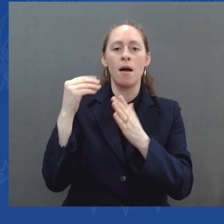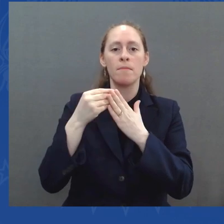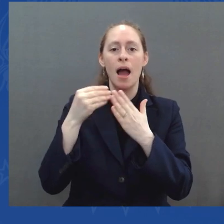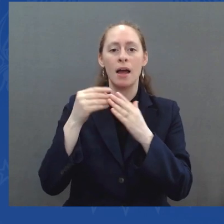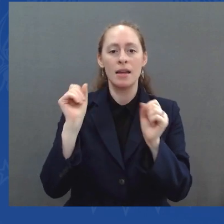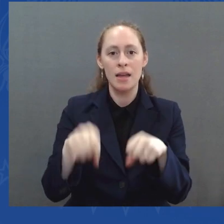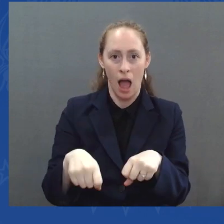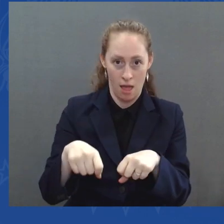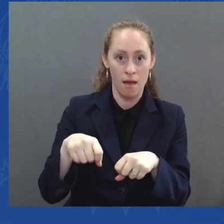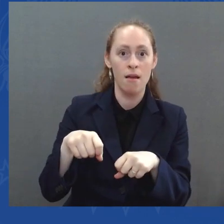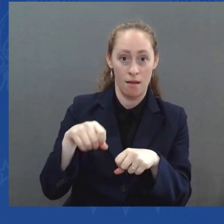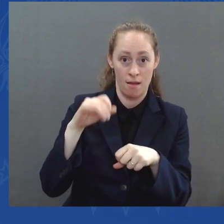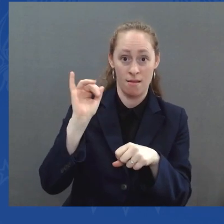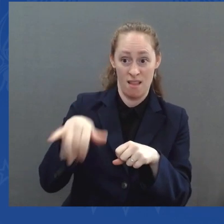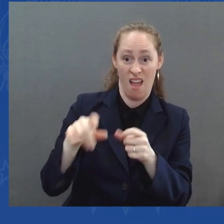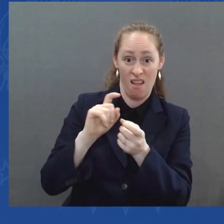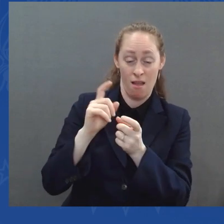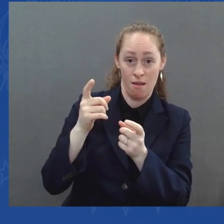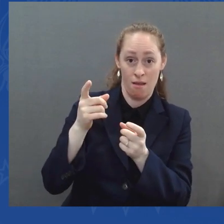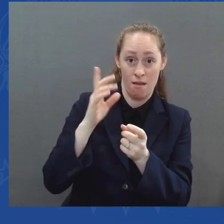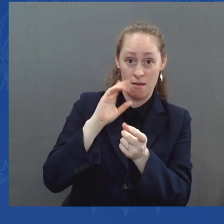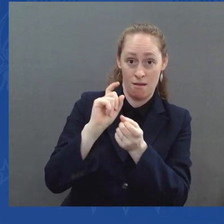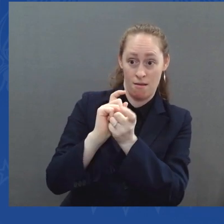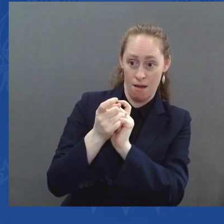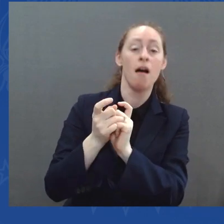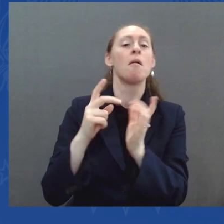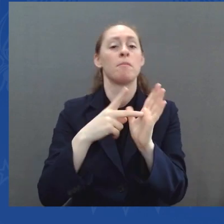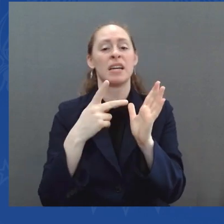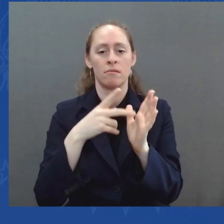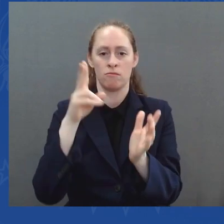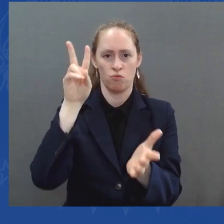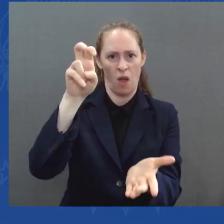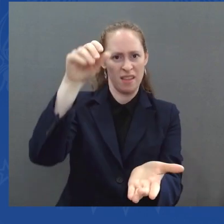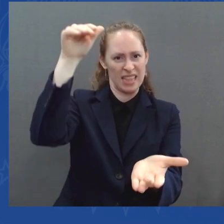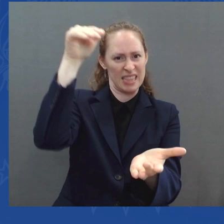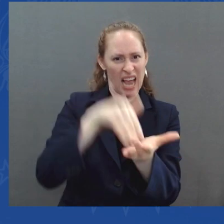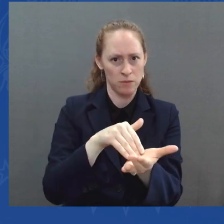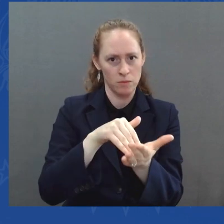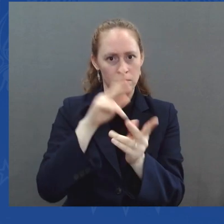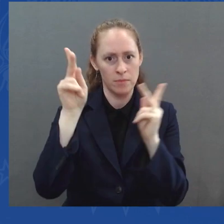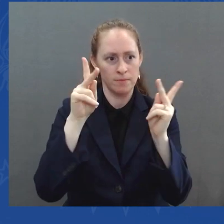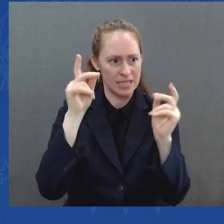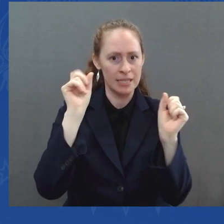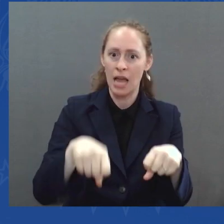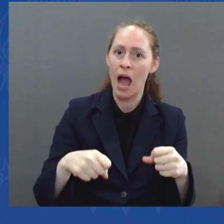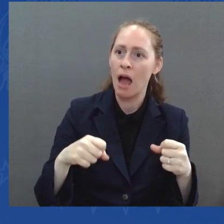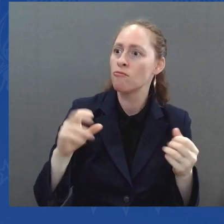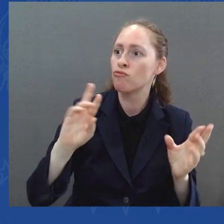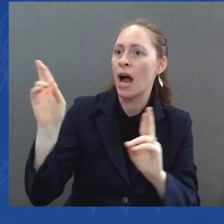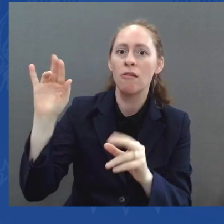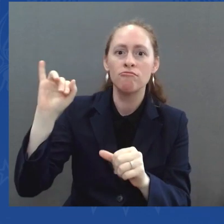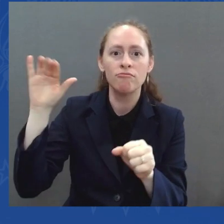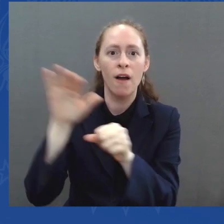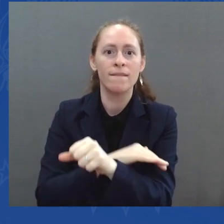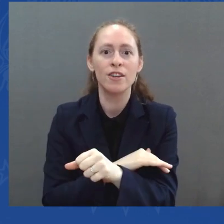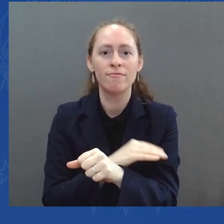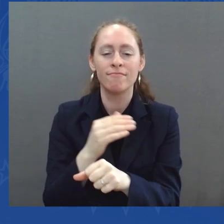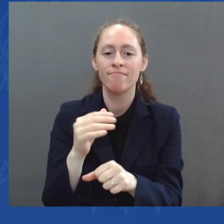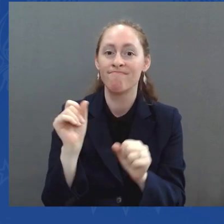are going to gain coverage. Nearly 1 million Americans will see their coverage become more affordable.